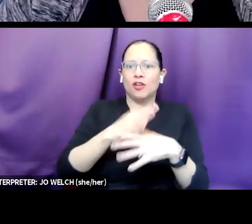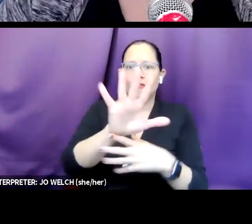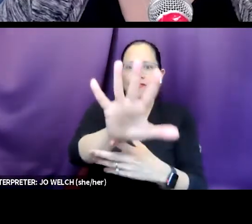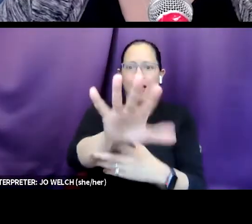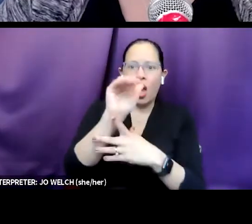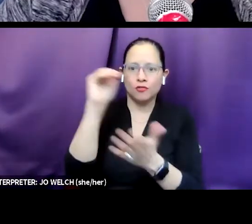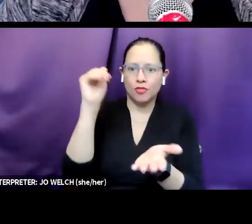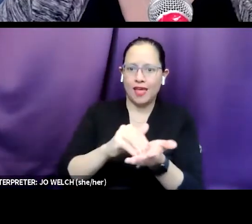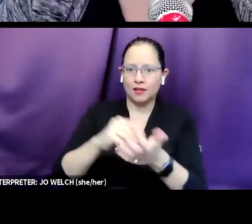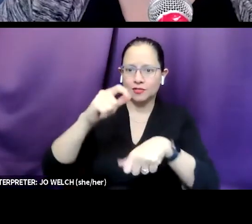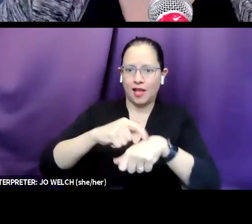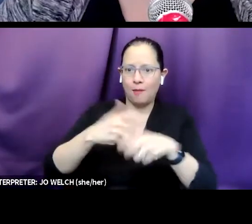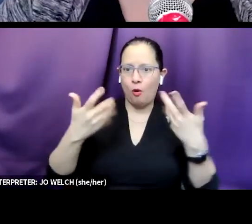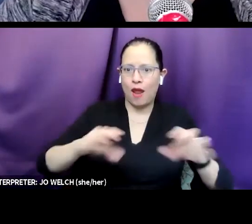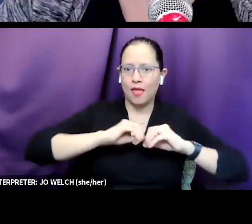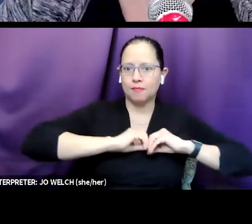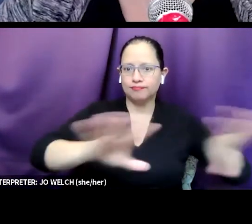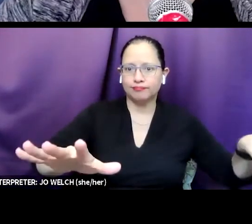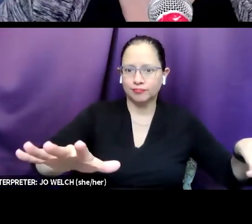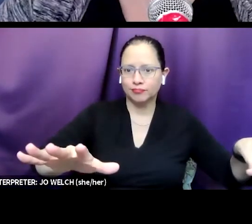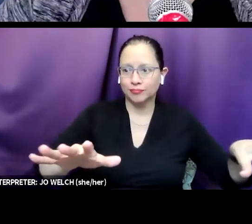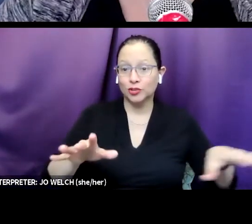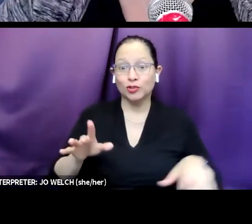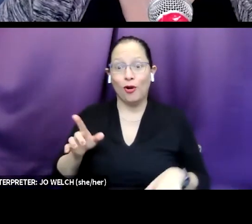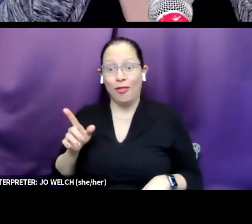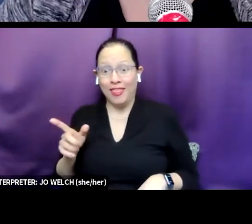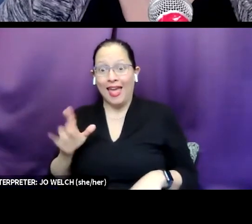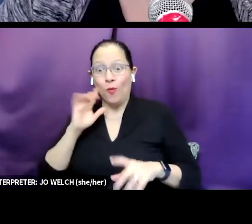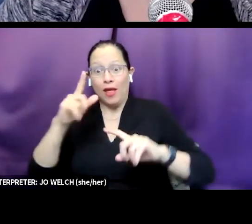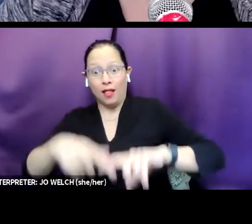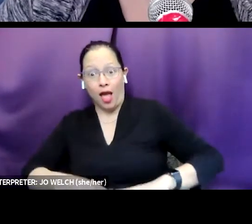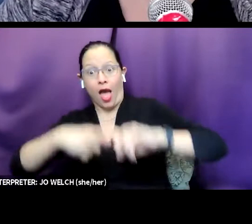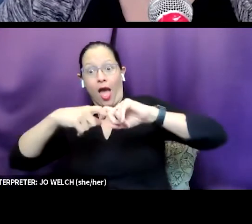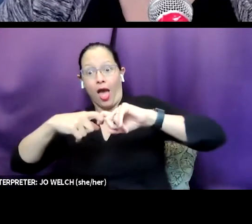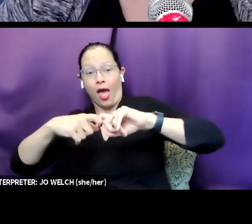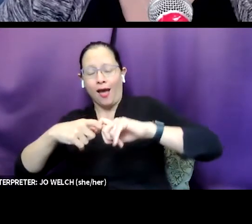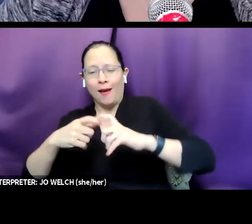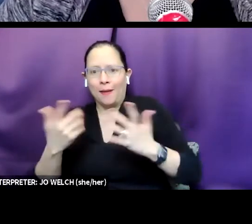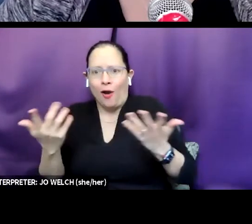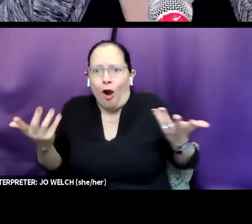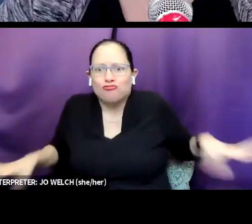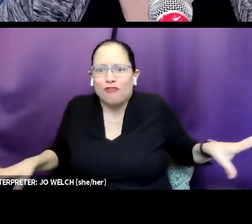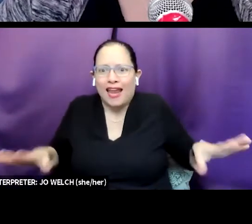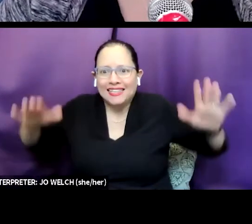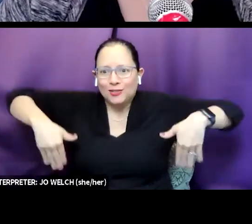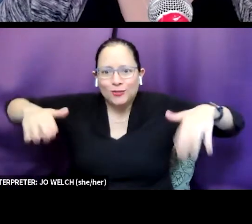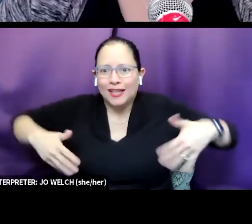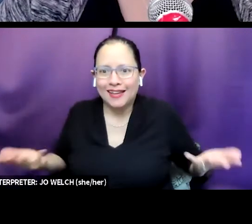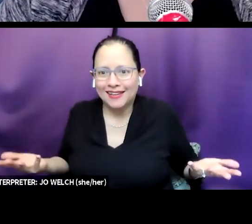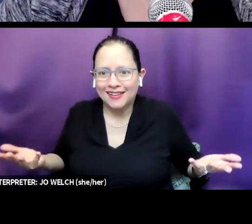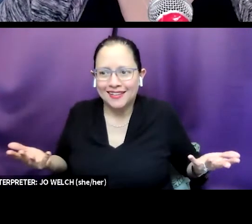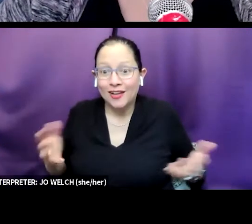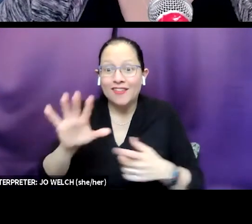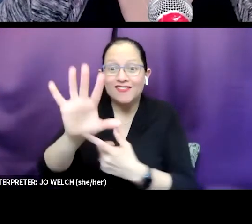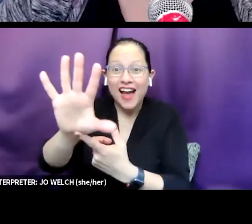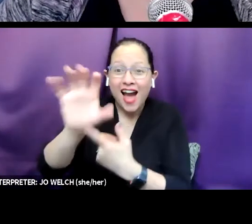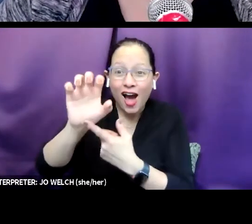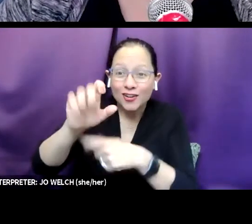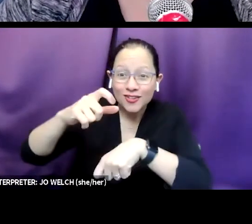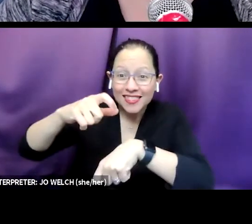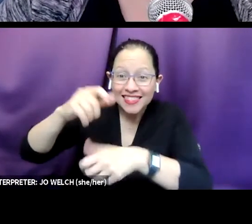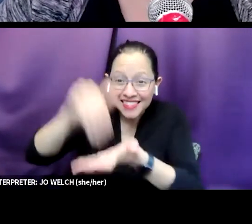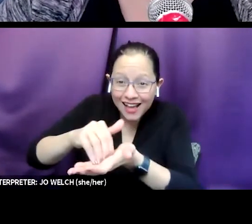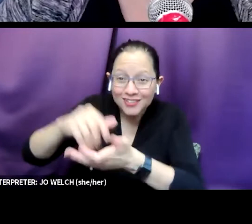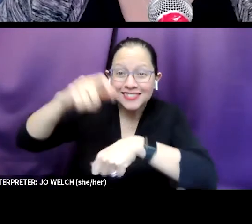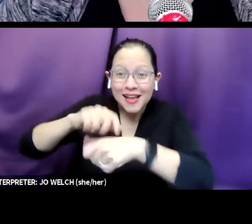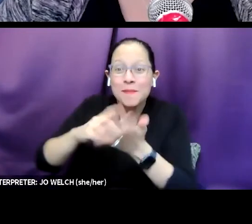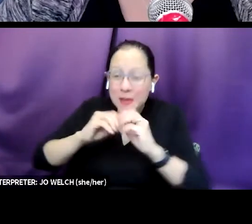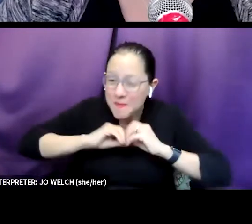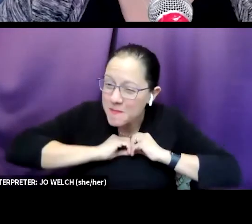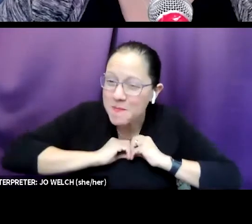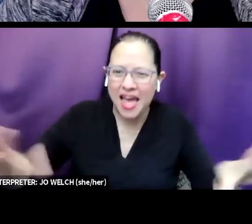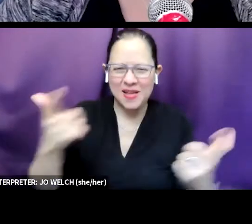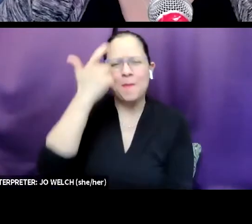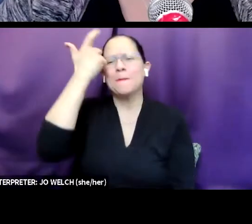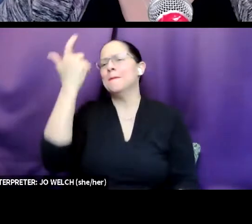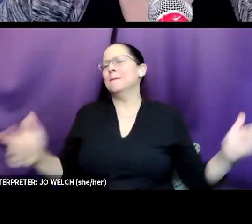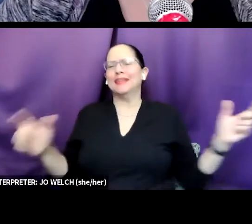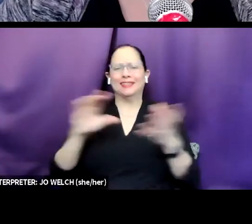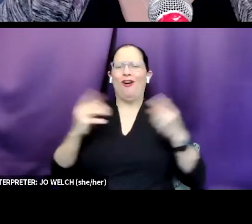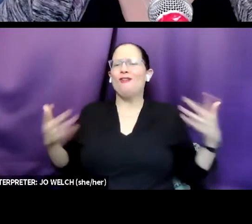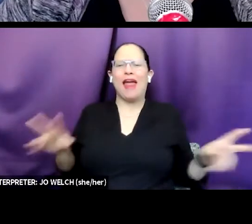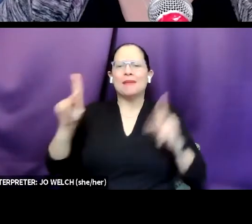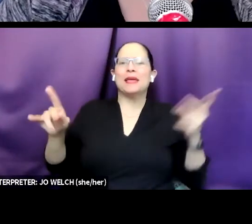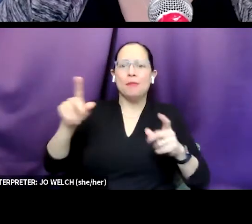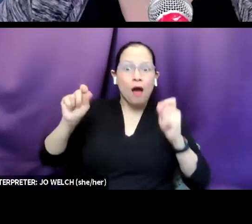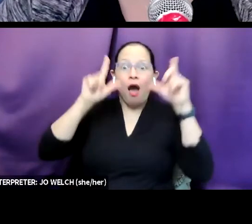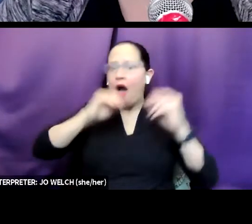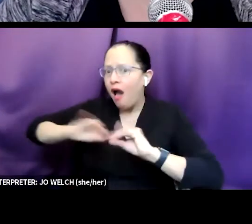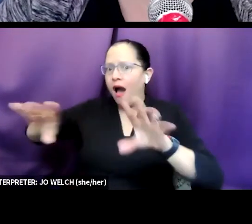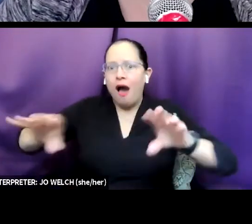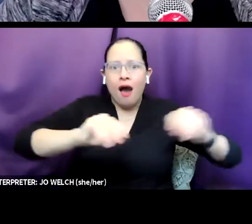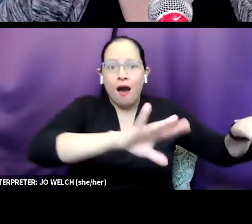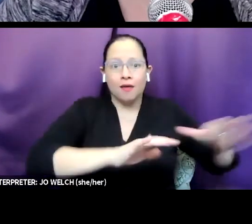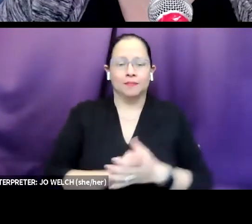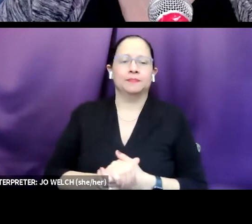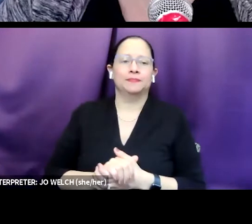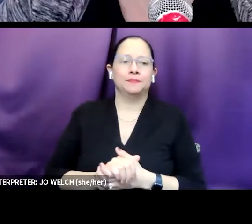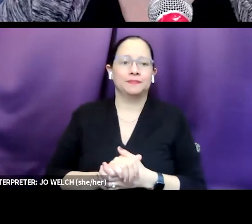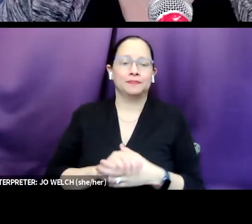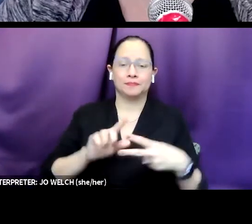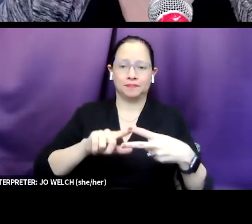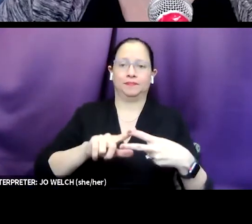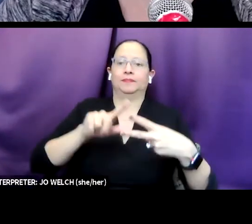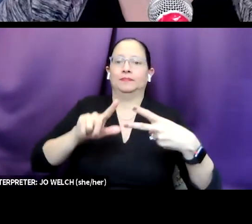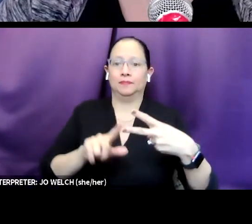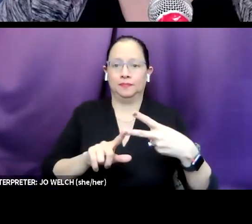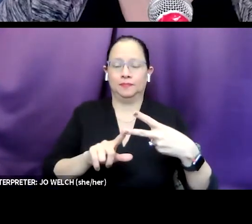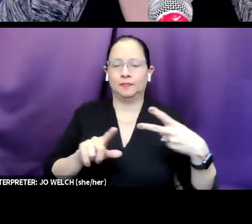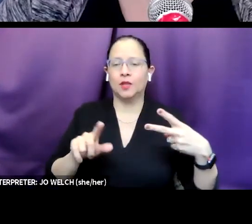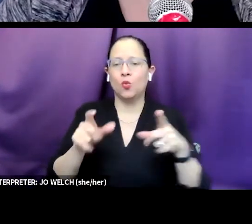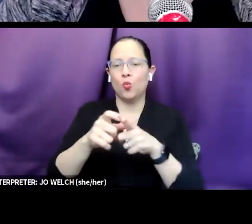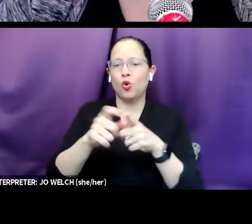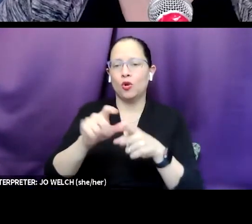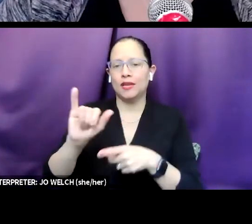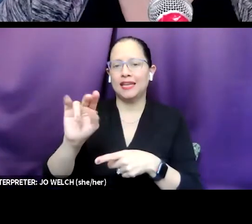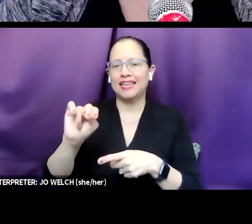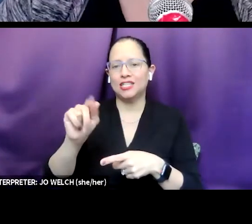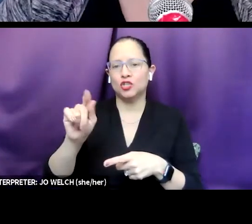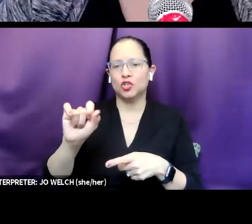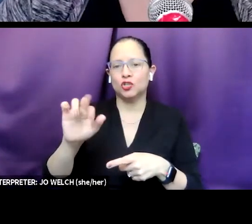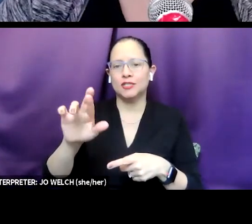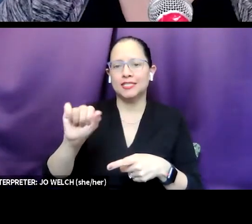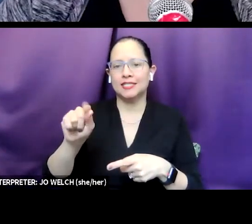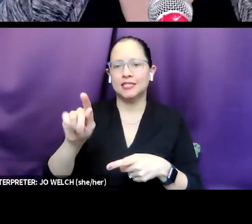Even if it was you know for the New York Times like that is a very large story as well on on Twitter what they did was they put a warning up, and in what's called an interstitial and is now.